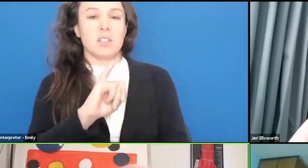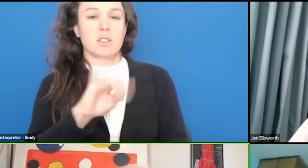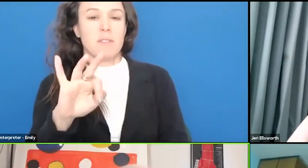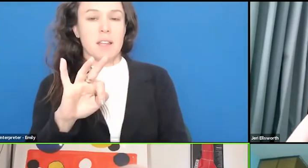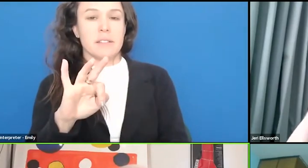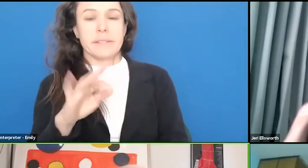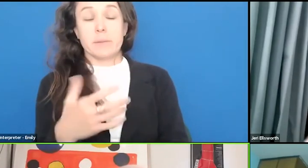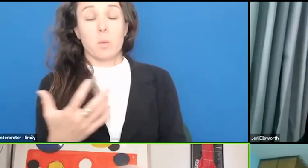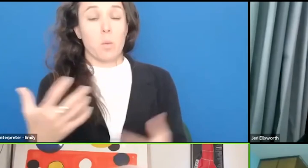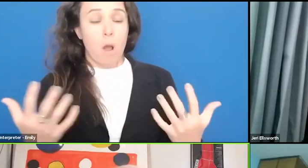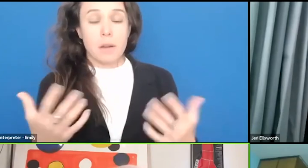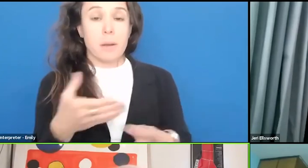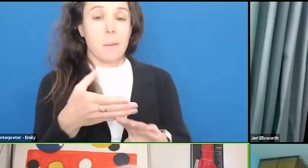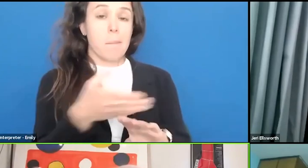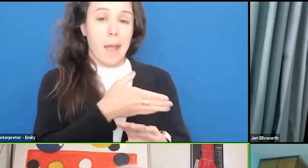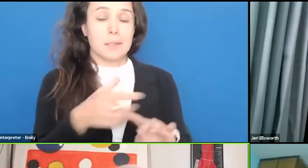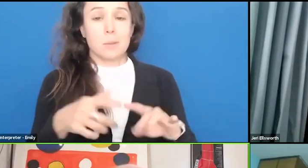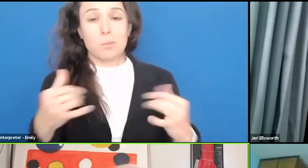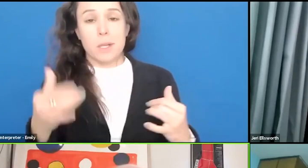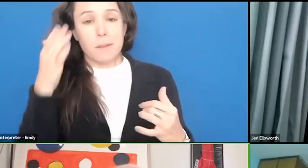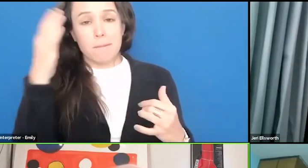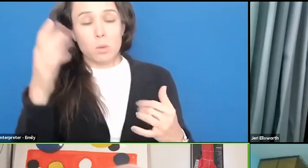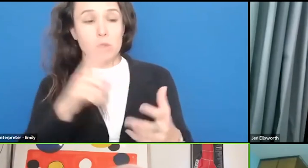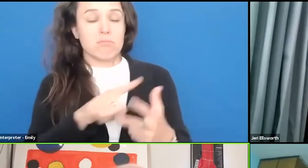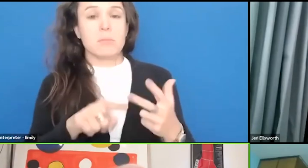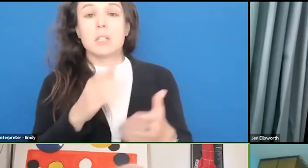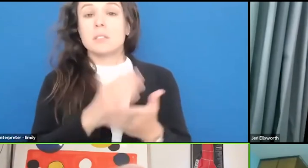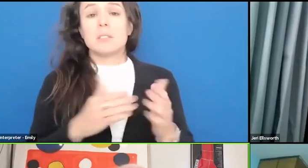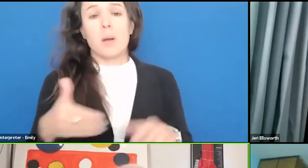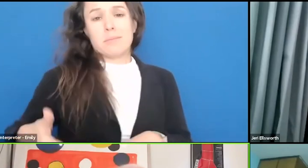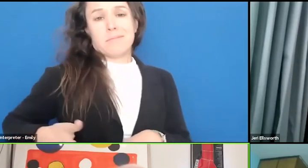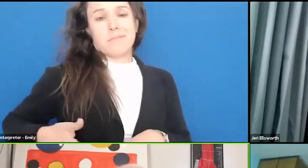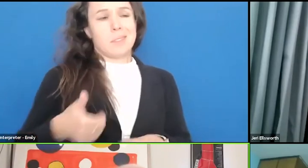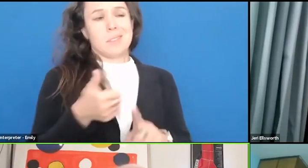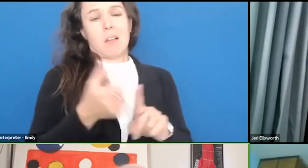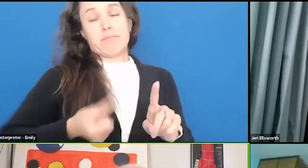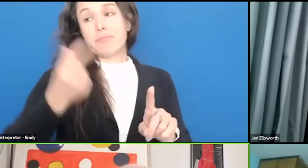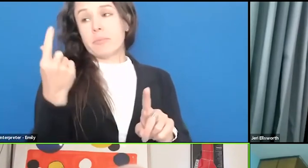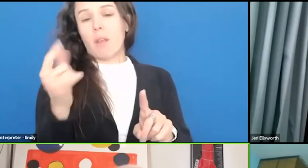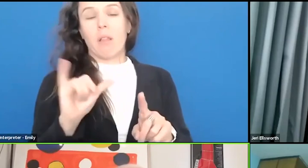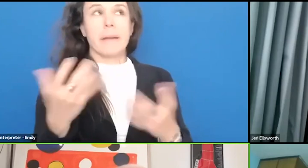present, and future. There are intuitive ones where it's self-obvious such as a door and you